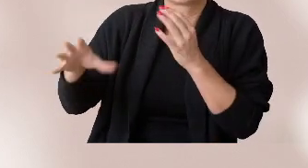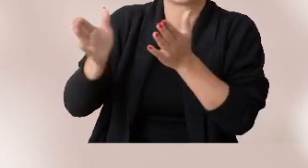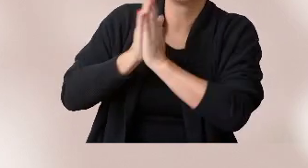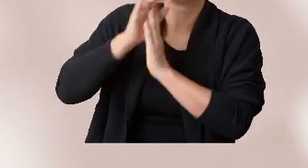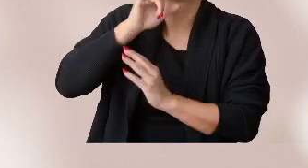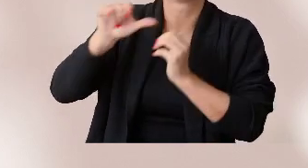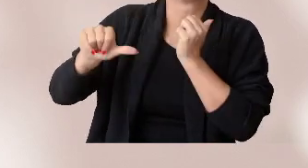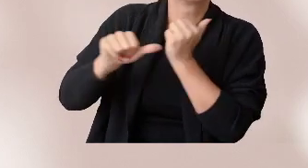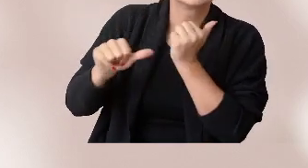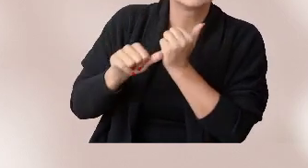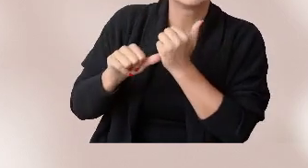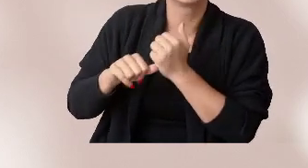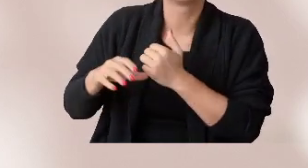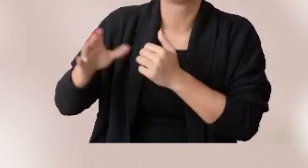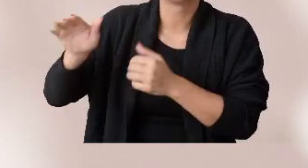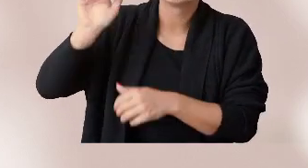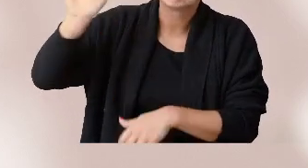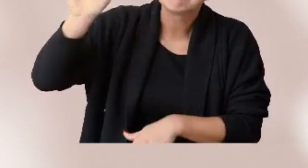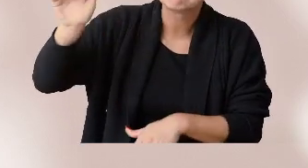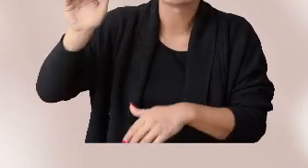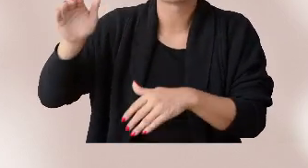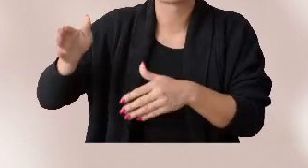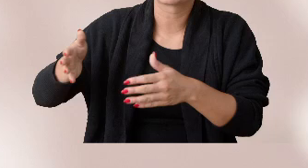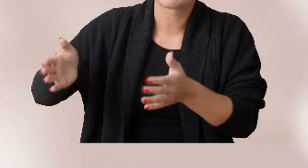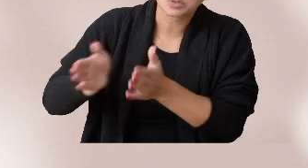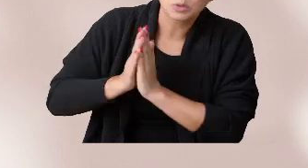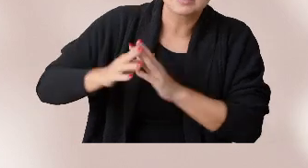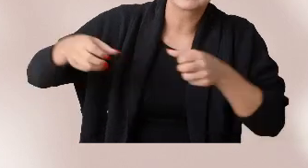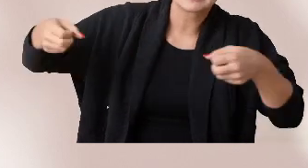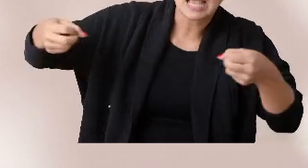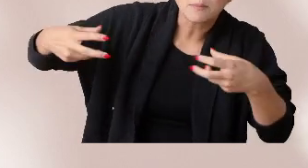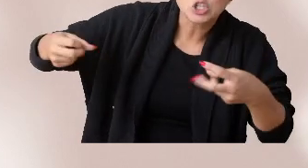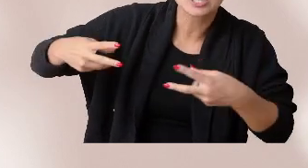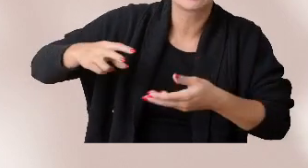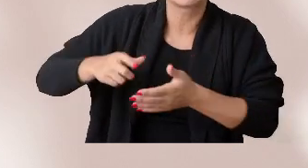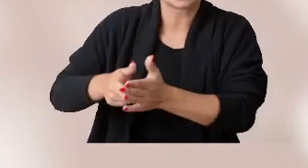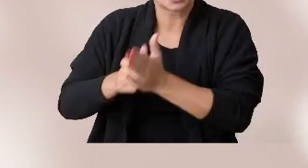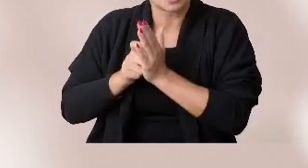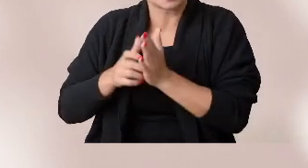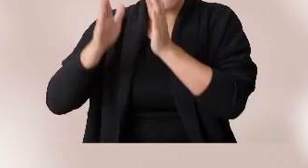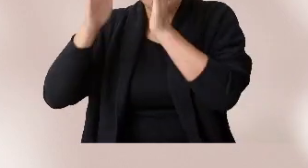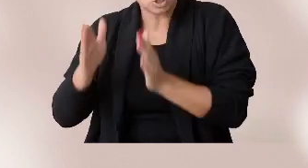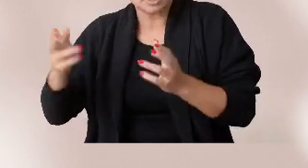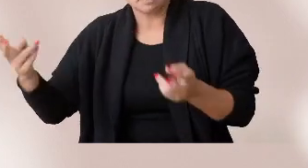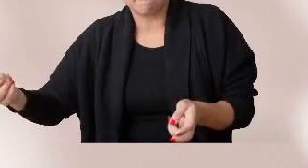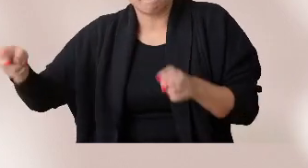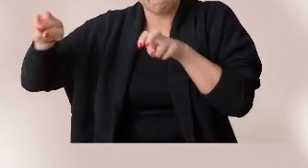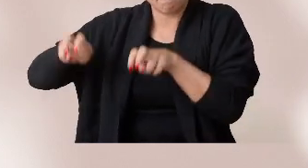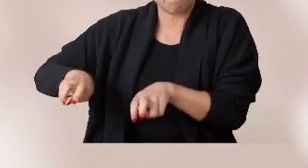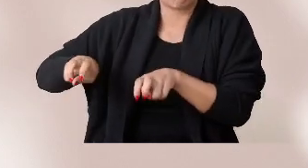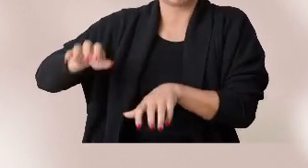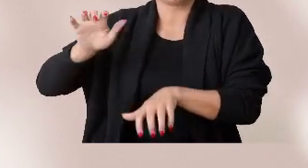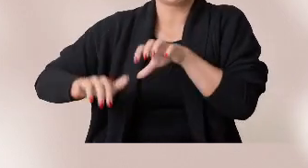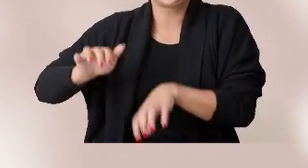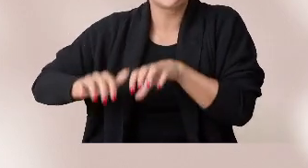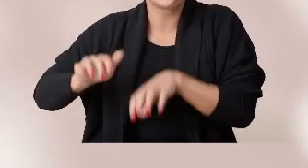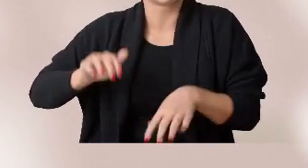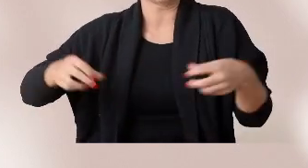I used to have to ask for captioning and a person and a human to provide those captions. And there are still times today where I need that.